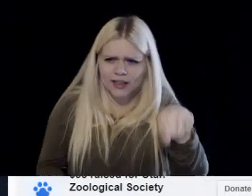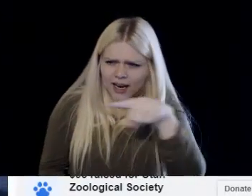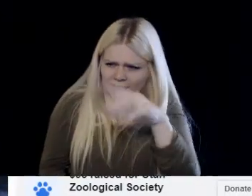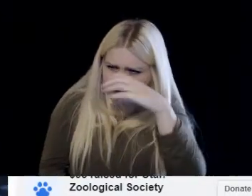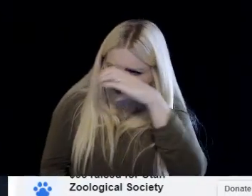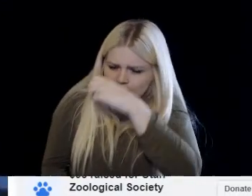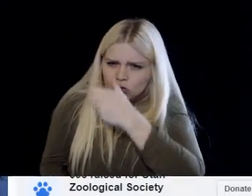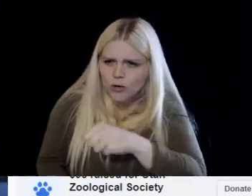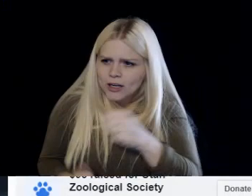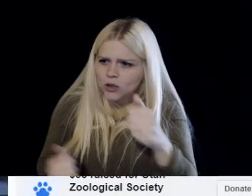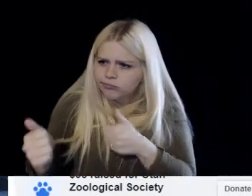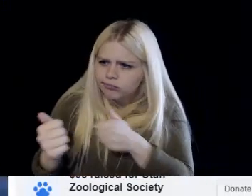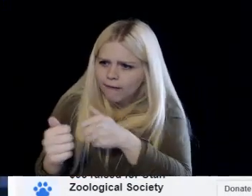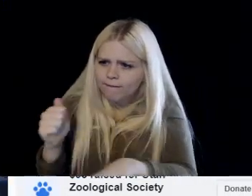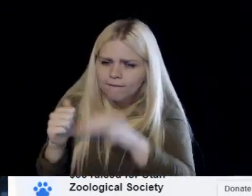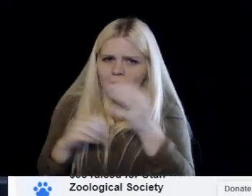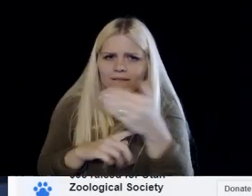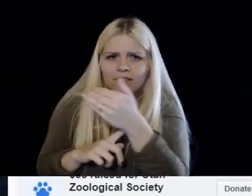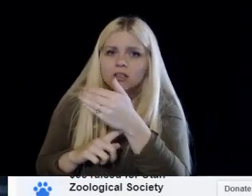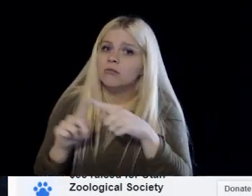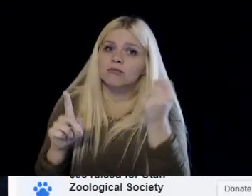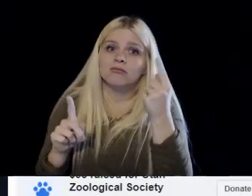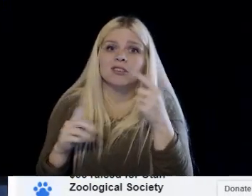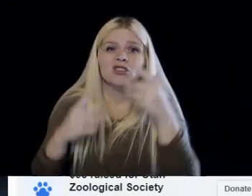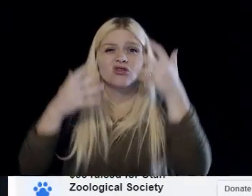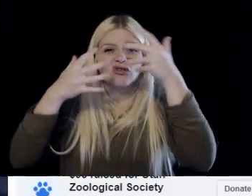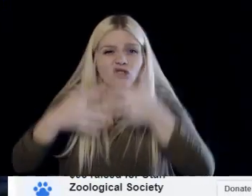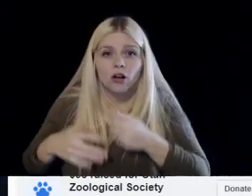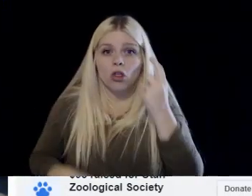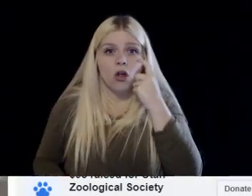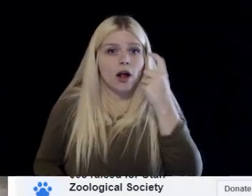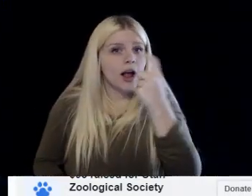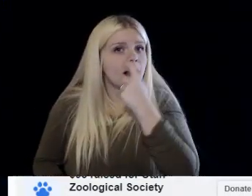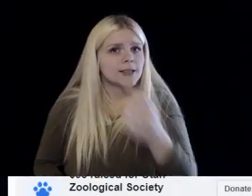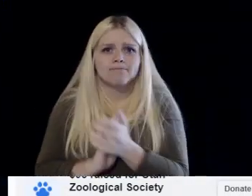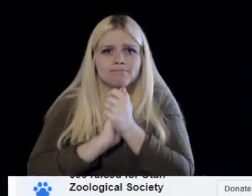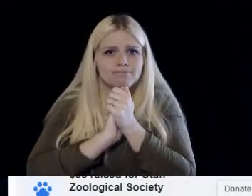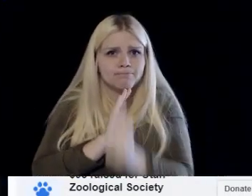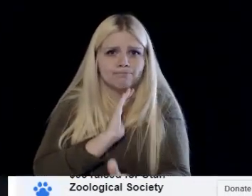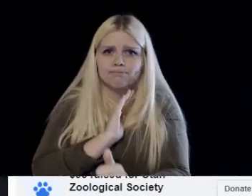very dark. So their eyes are really good for seeing in very low light, but when